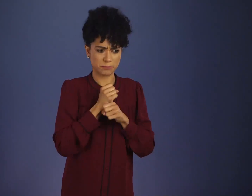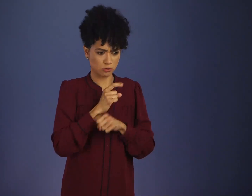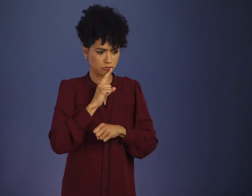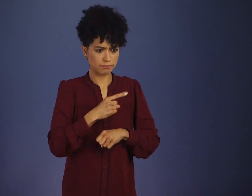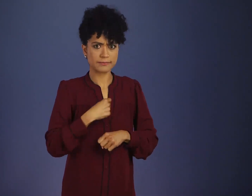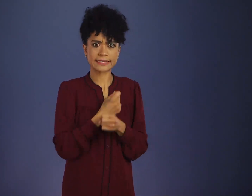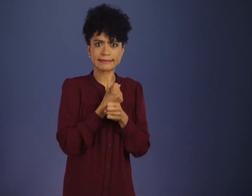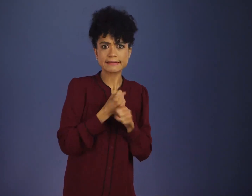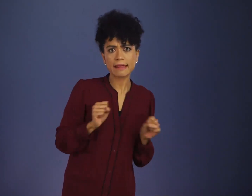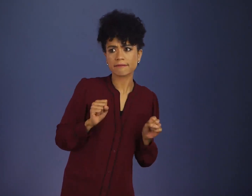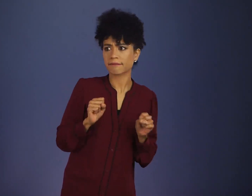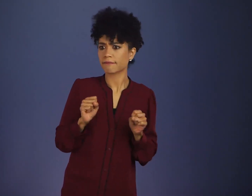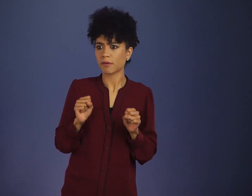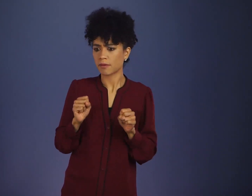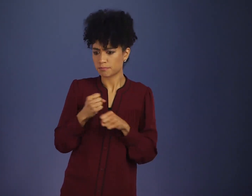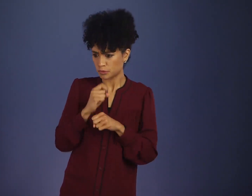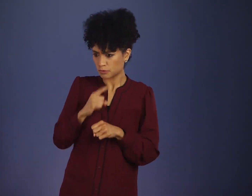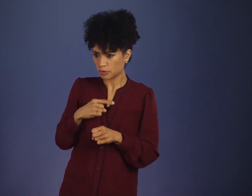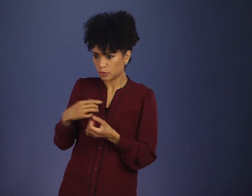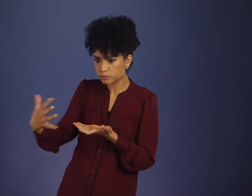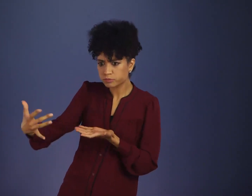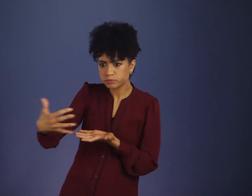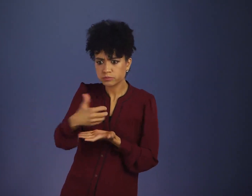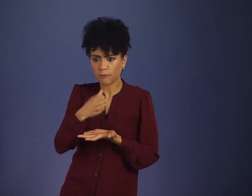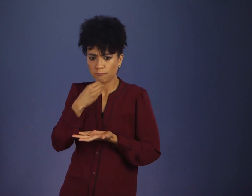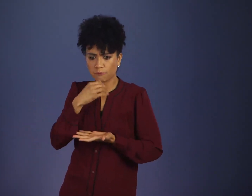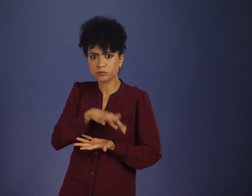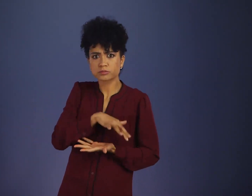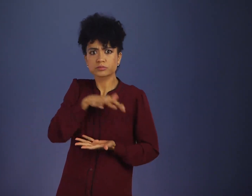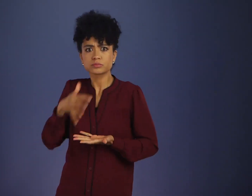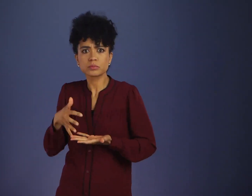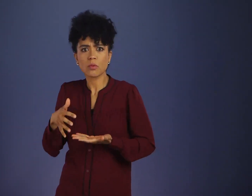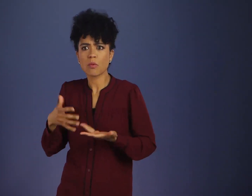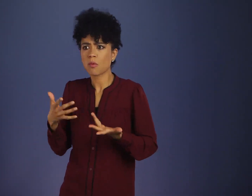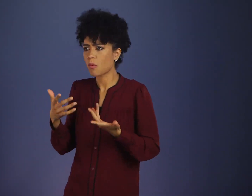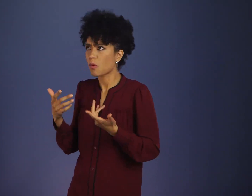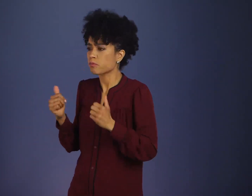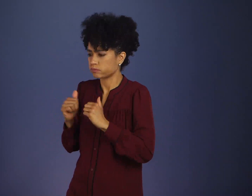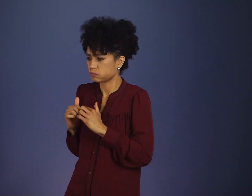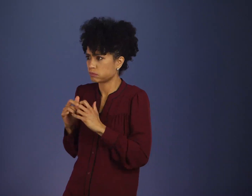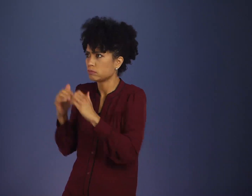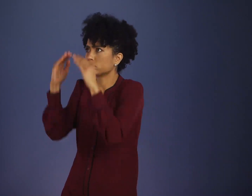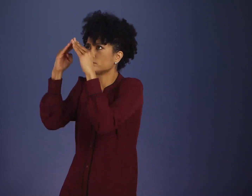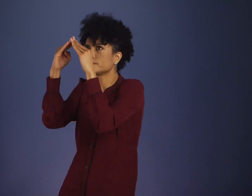made no effort to harvest food or construct shelter, there would be no survival.